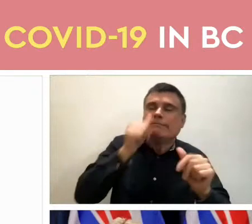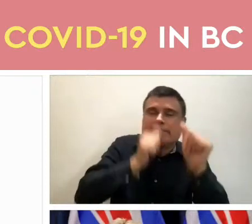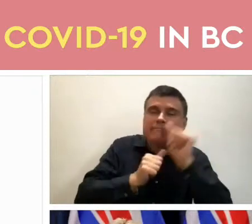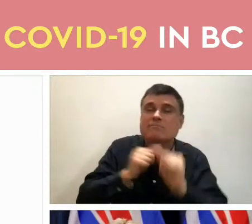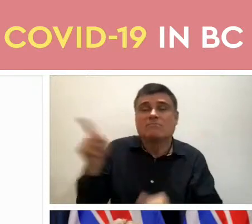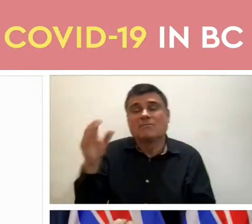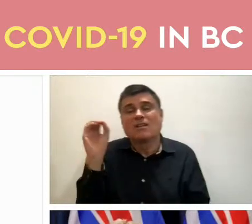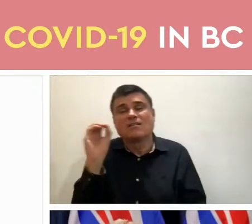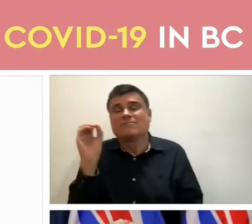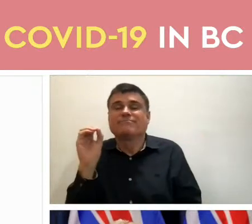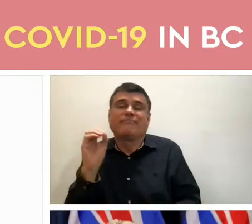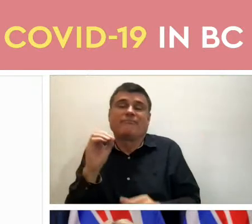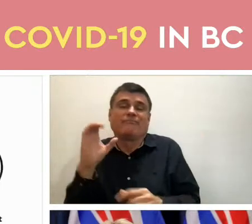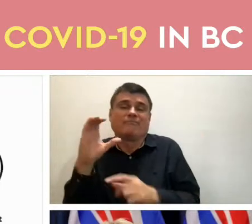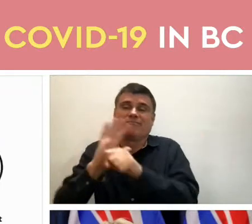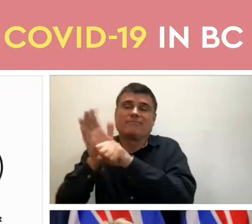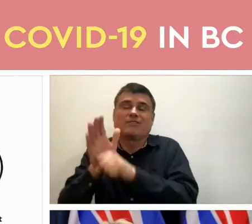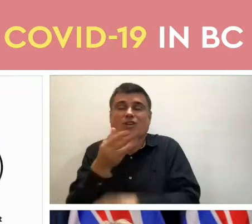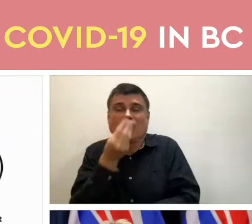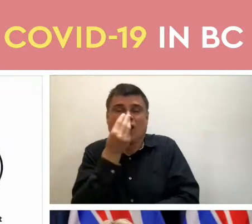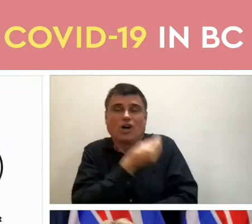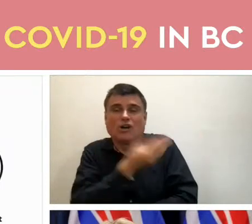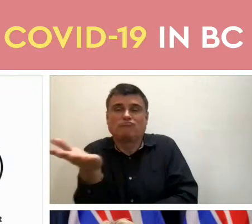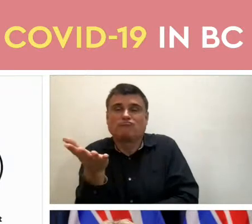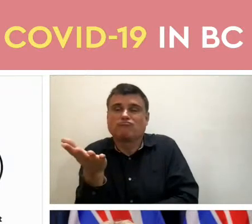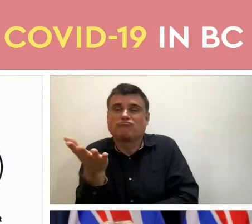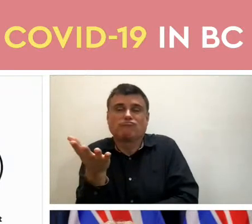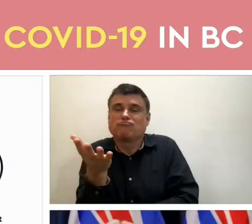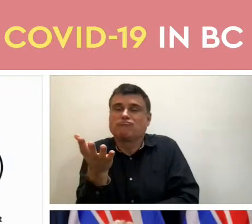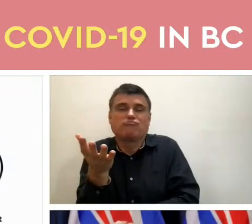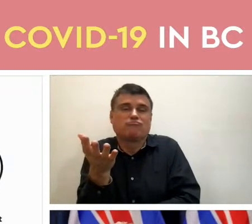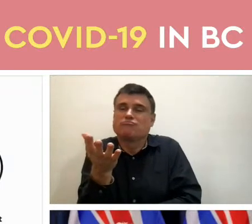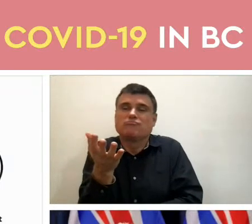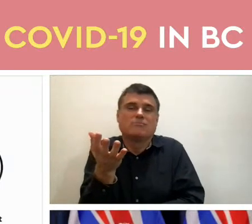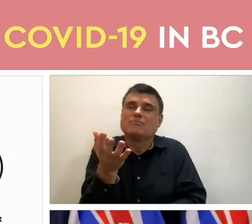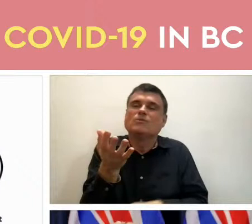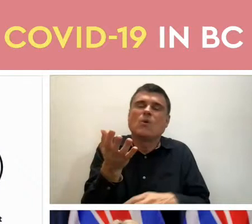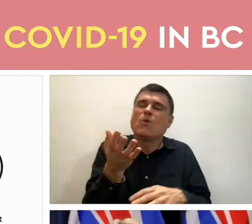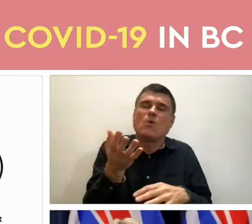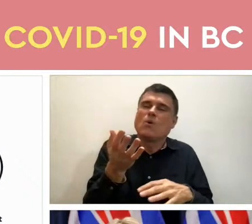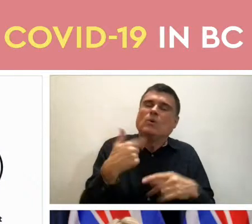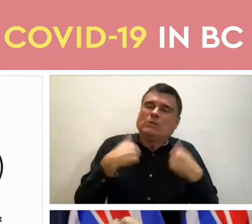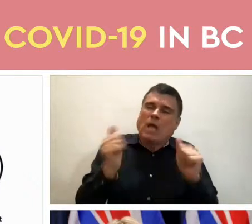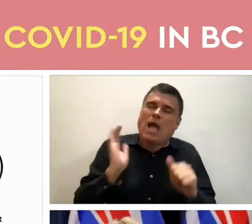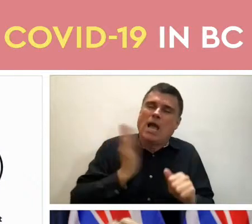together.